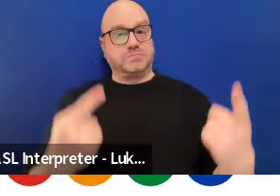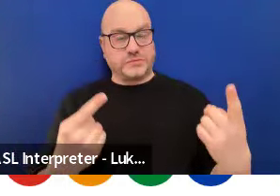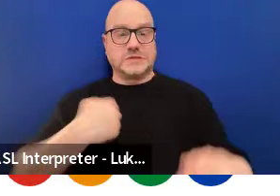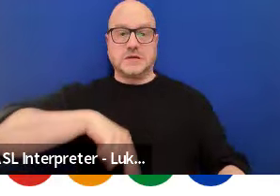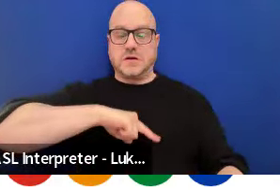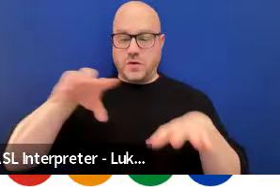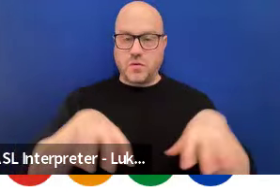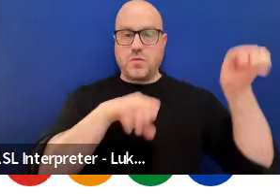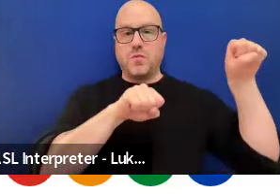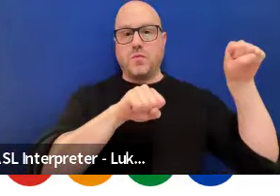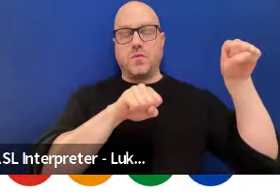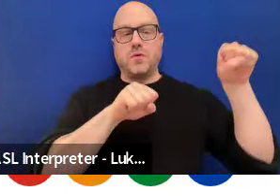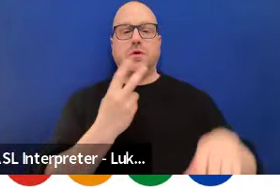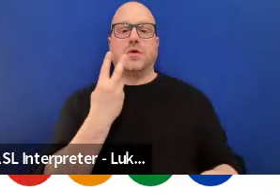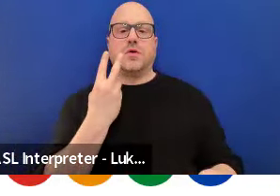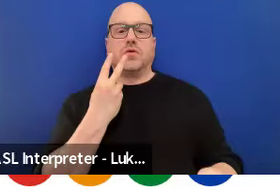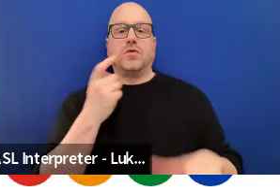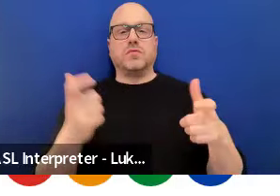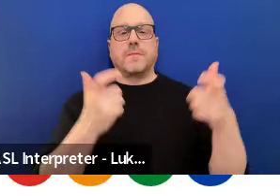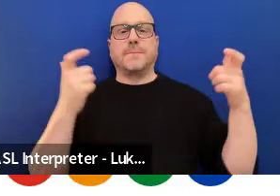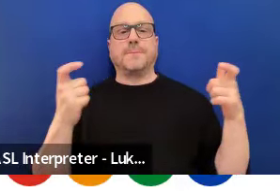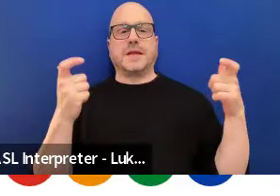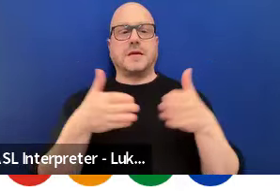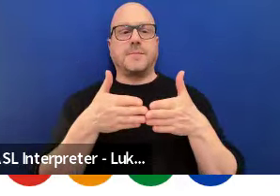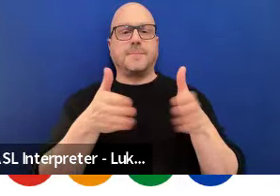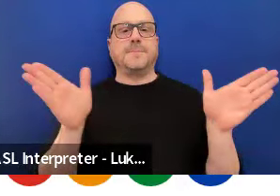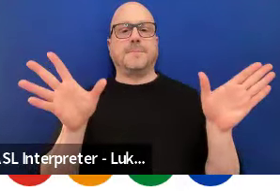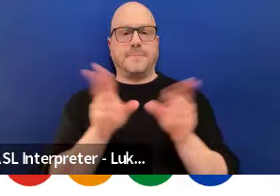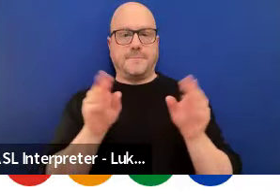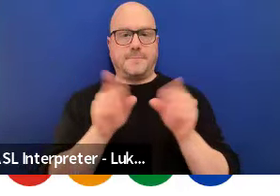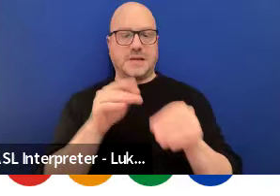MANY OF YOU KNOW, FOR MANY, MANY